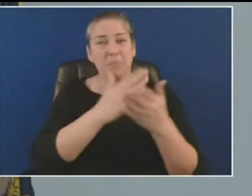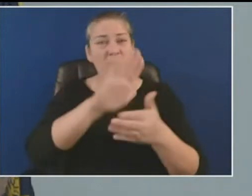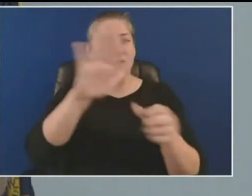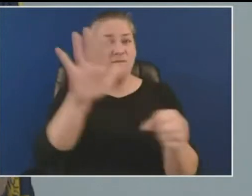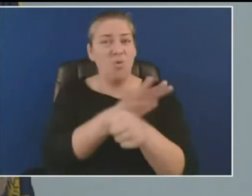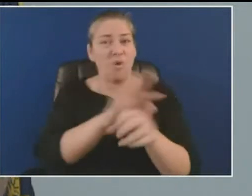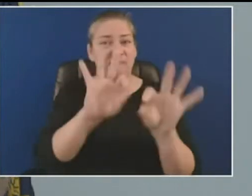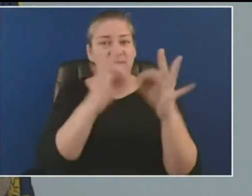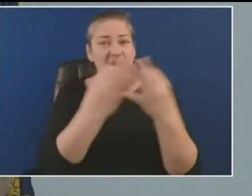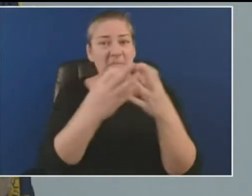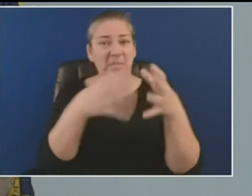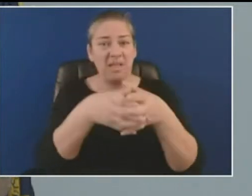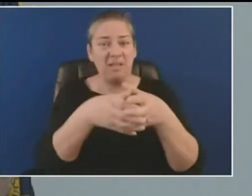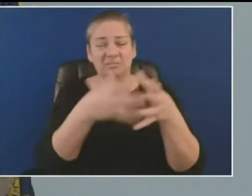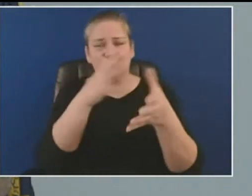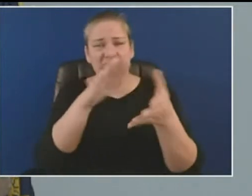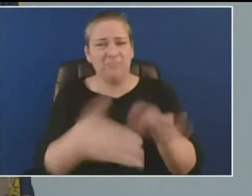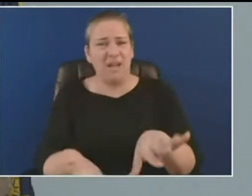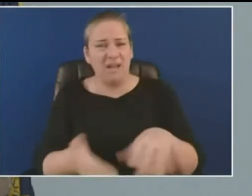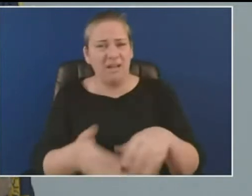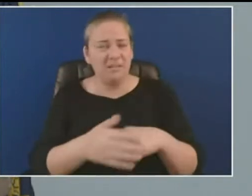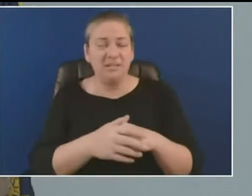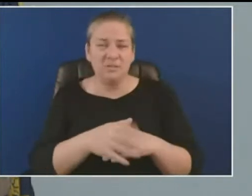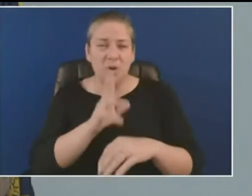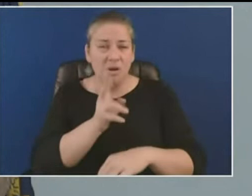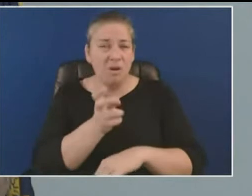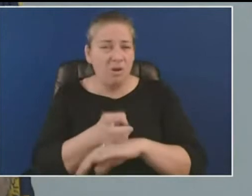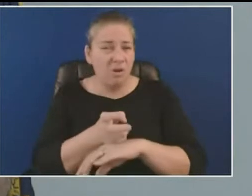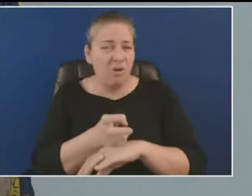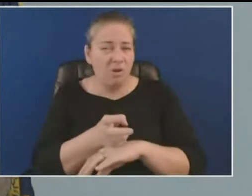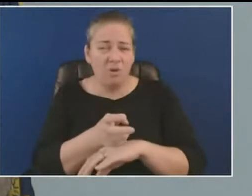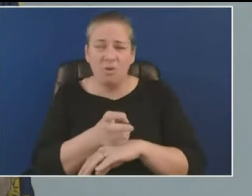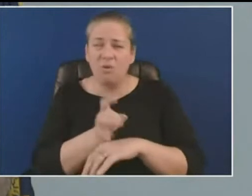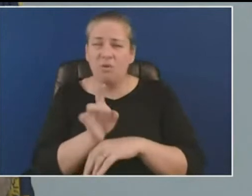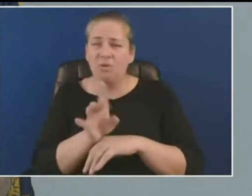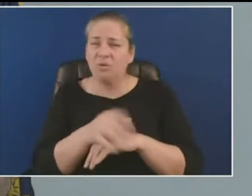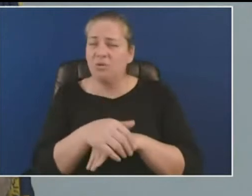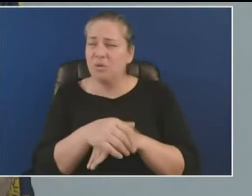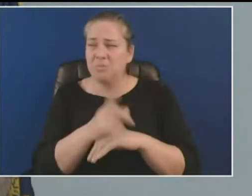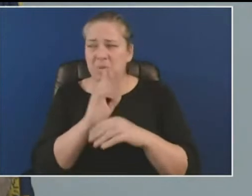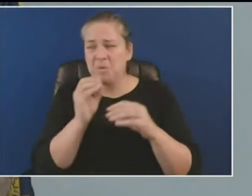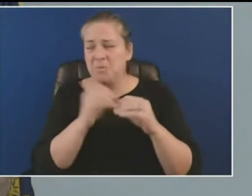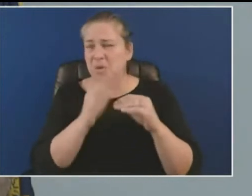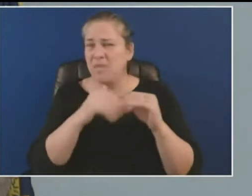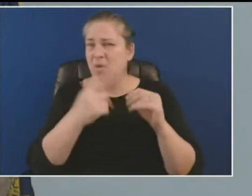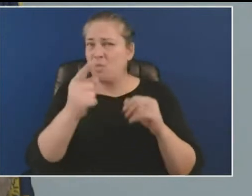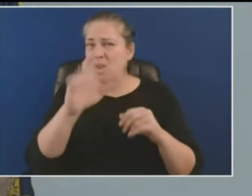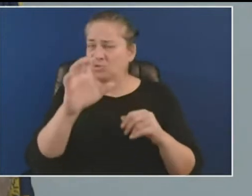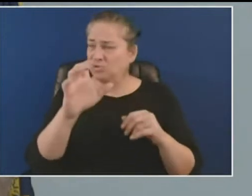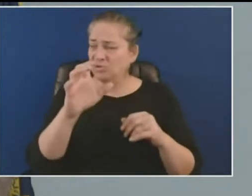It's going to be hard. I mean, these are. I think it'll reach 100, you know children and God. He replaceable.